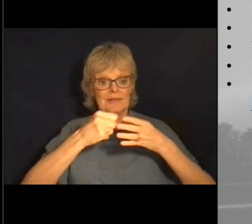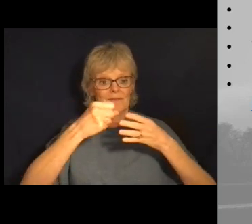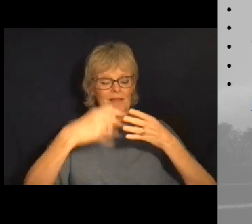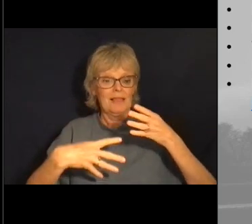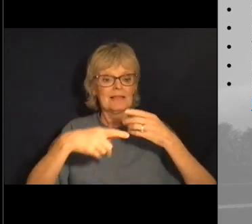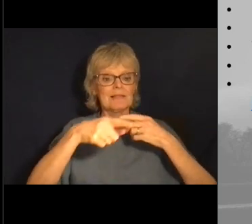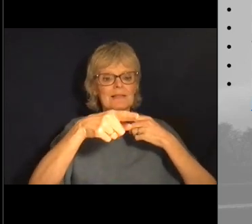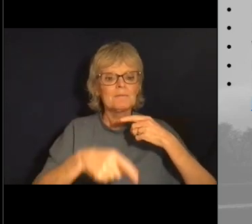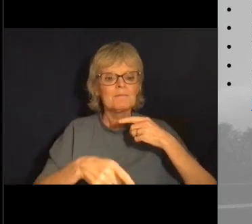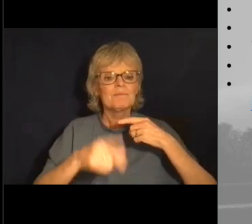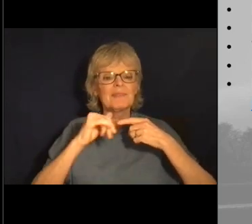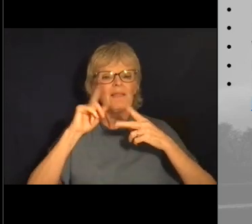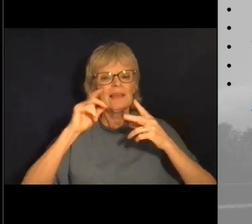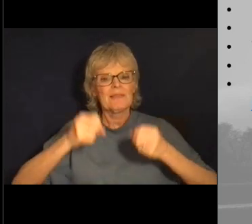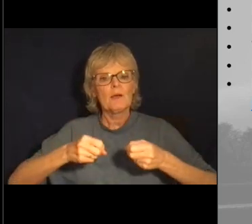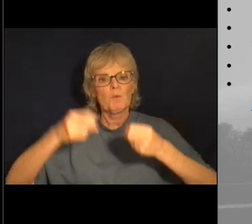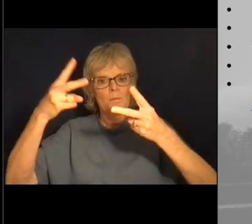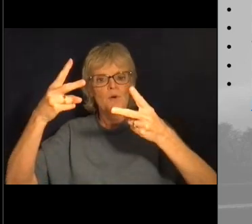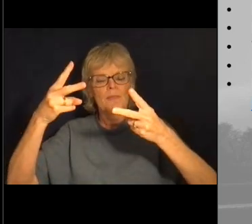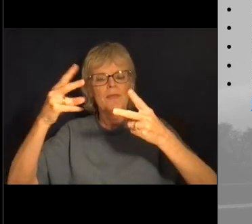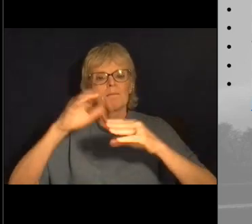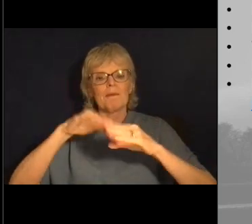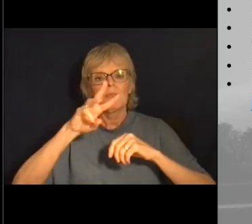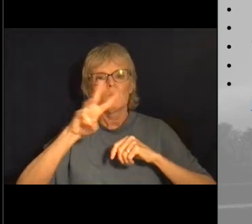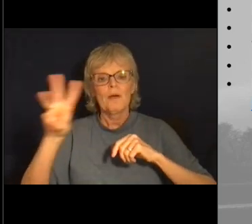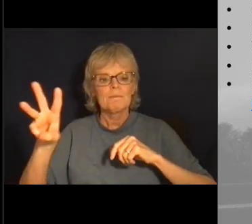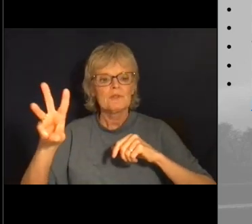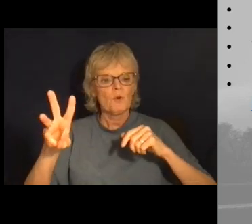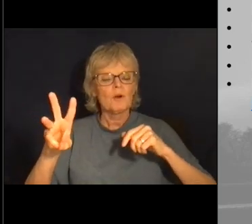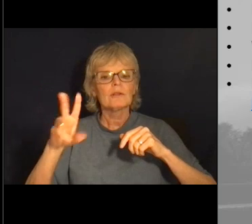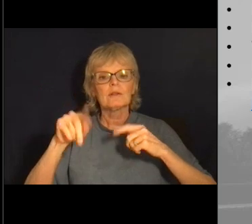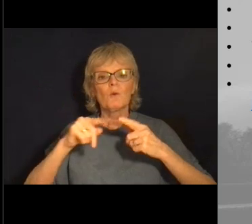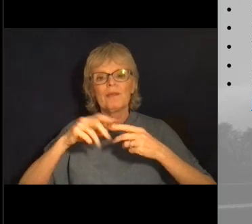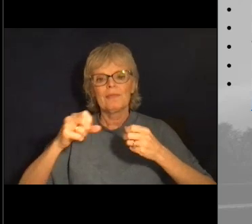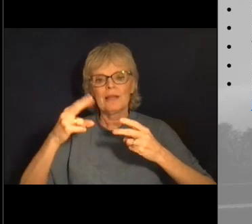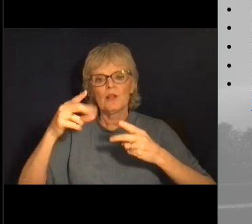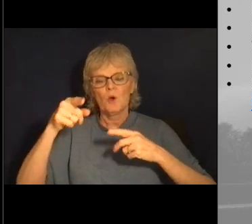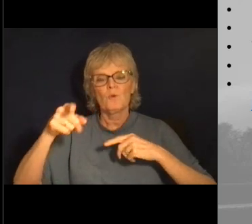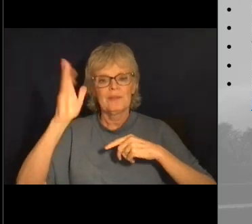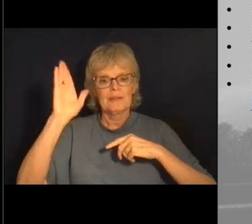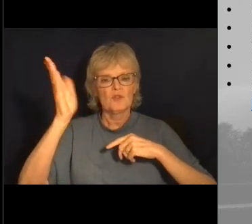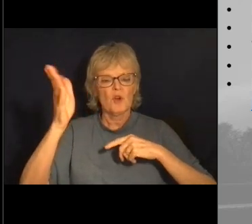I think they're going to put these up on the website. You know, when they load the talk and that sort of thing. There are tons of places